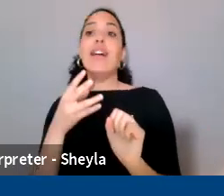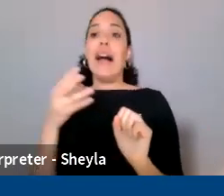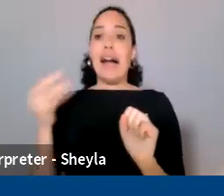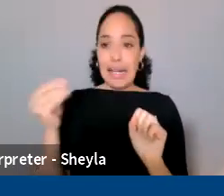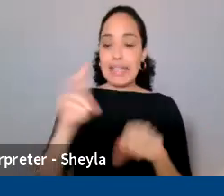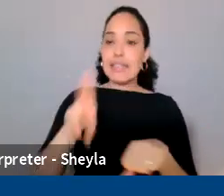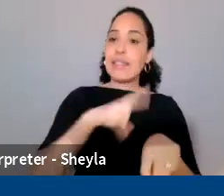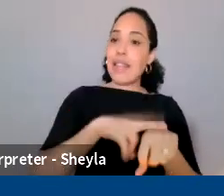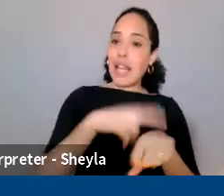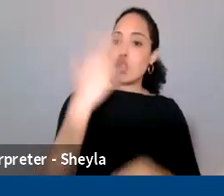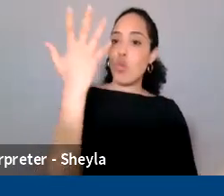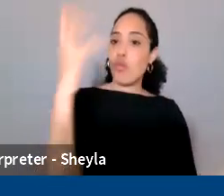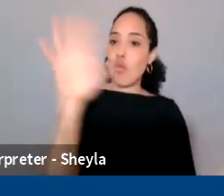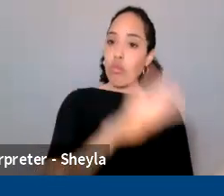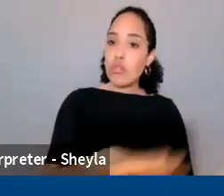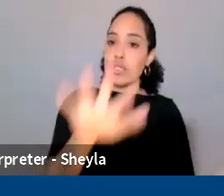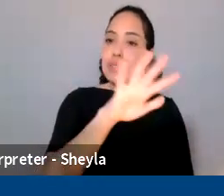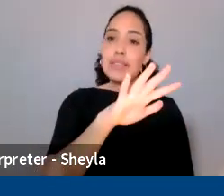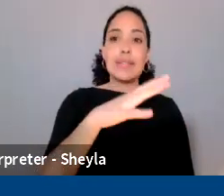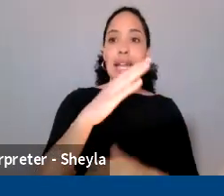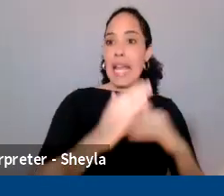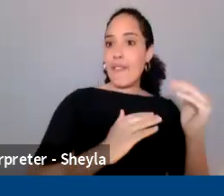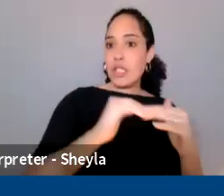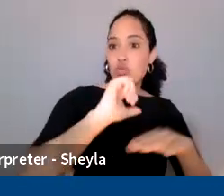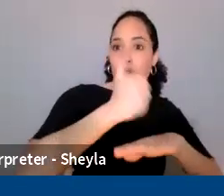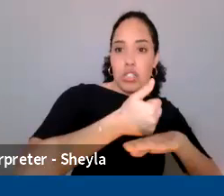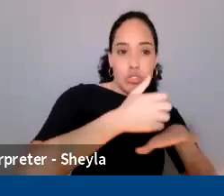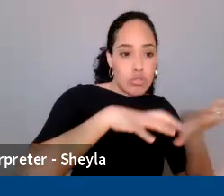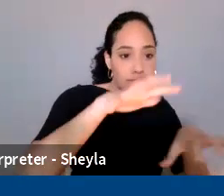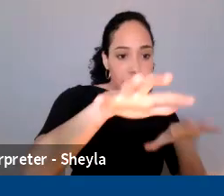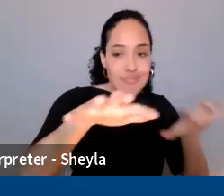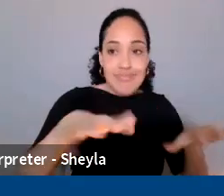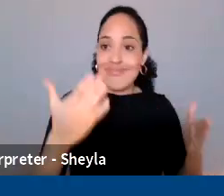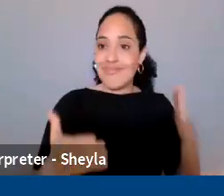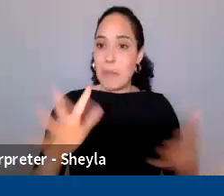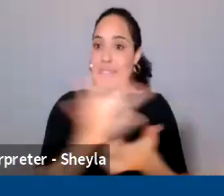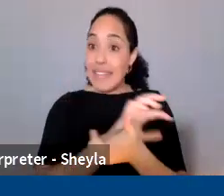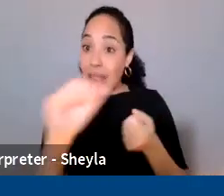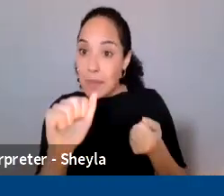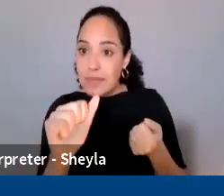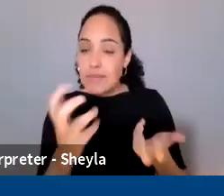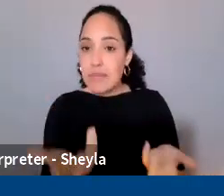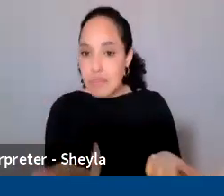system land infrastructure out there that could be damaged um immediately following the fire